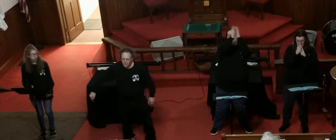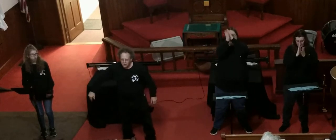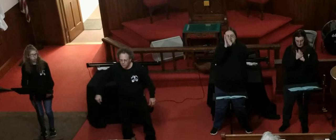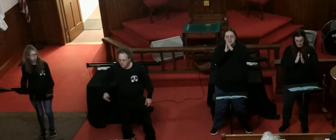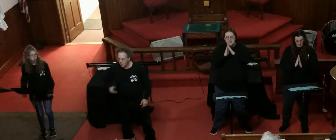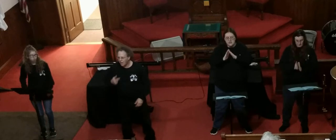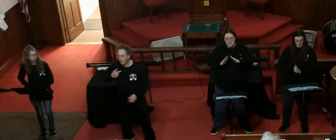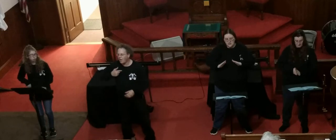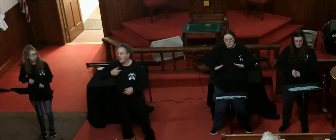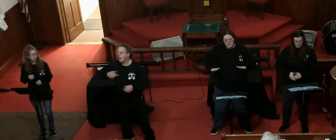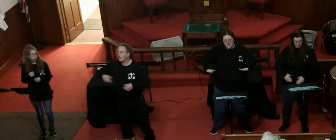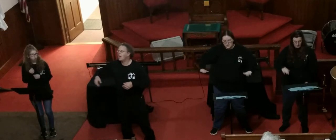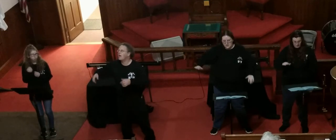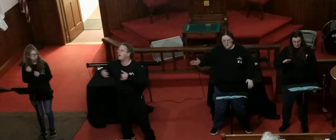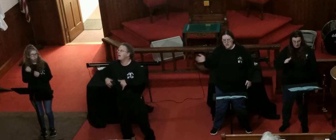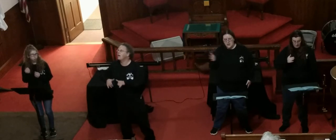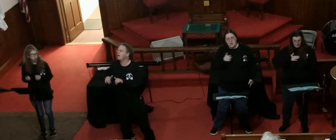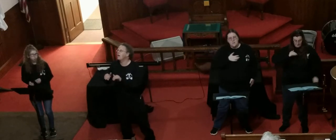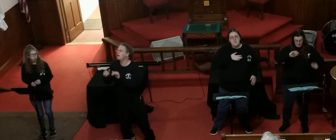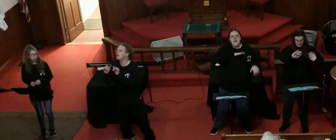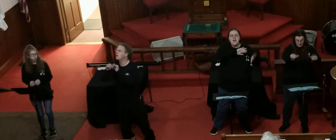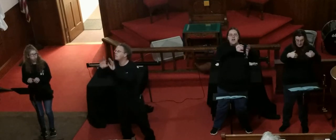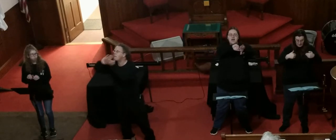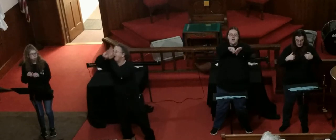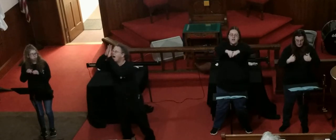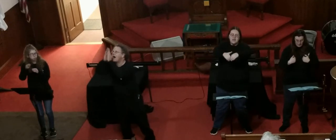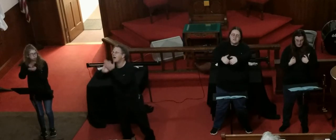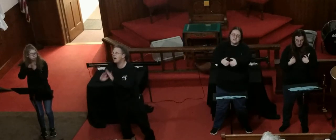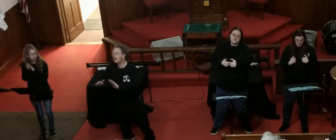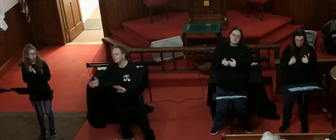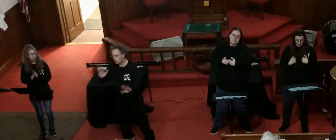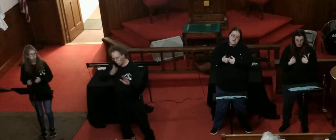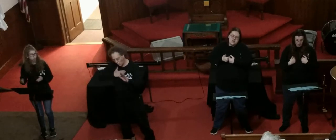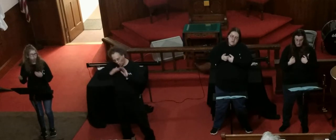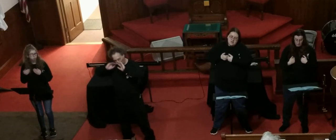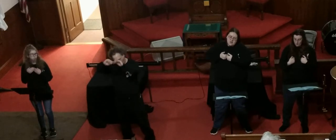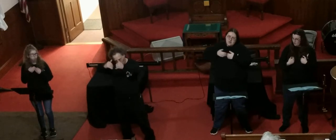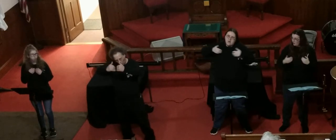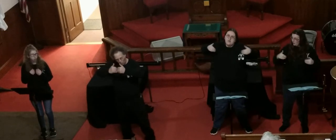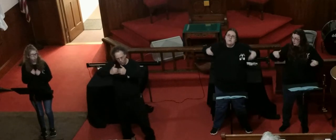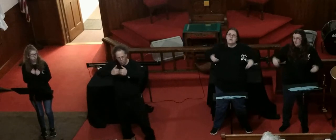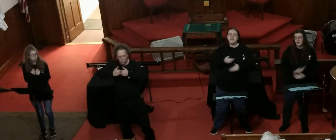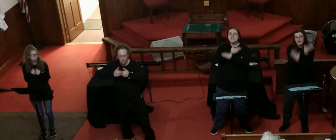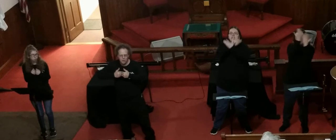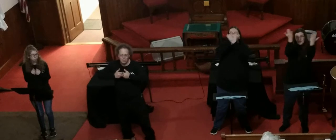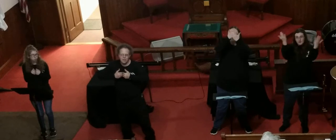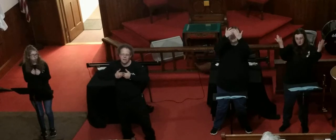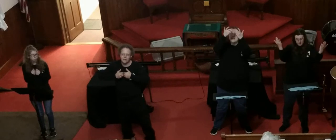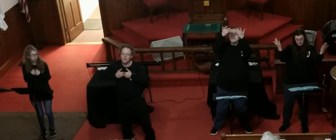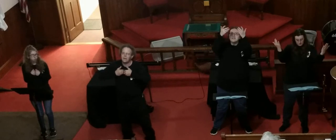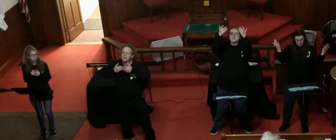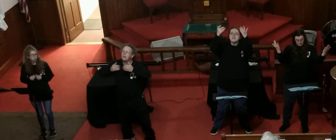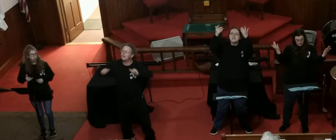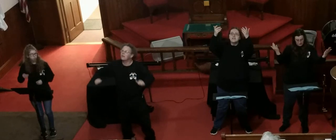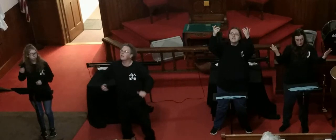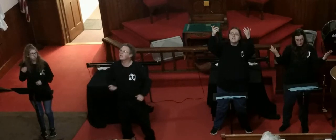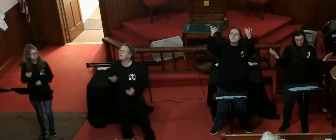Be still My soul He is